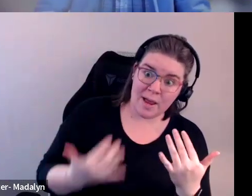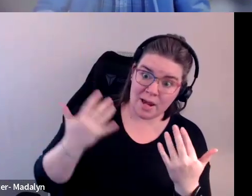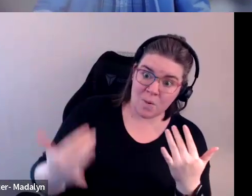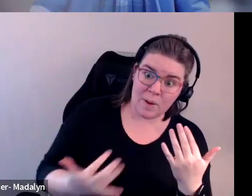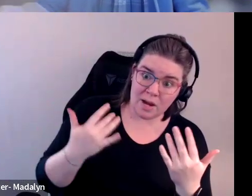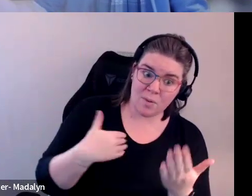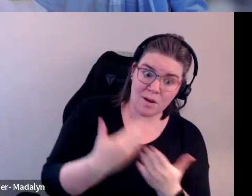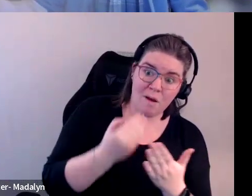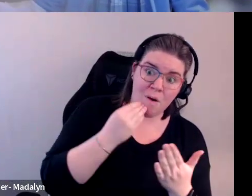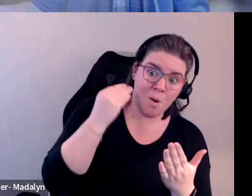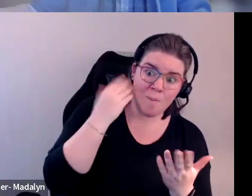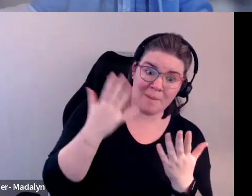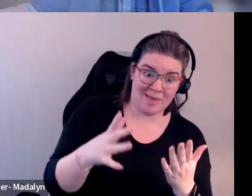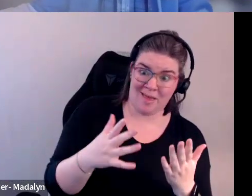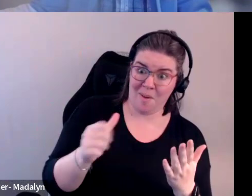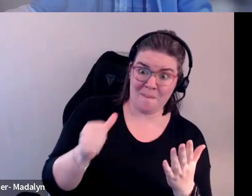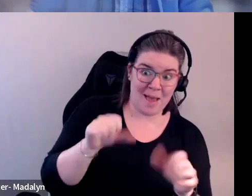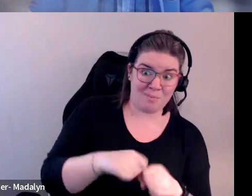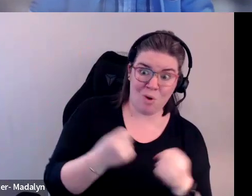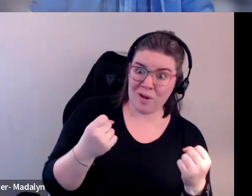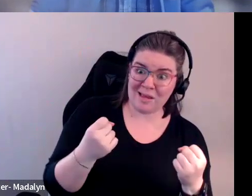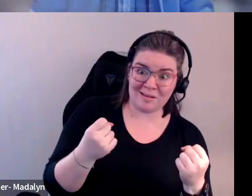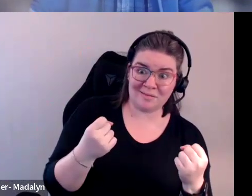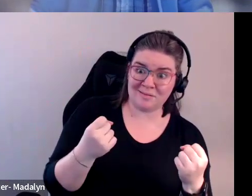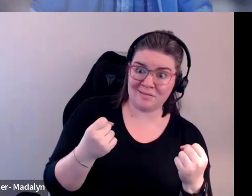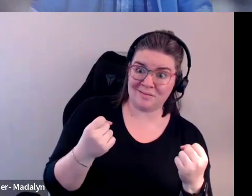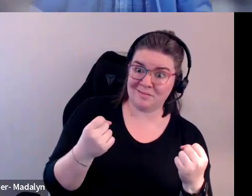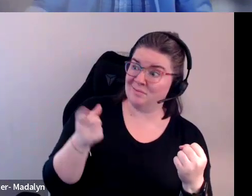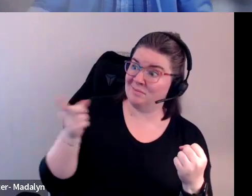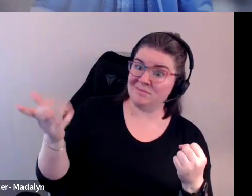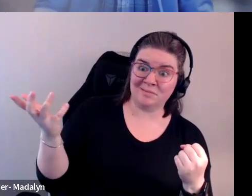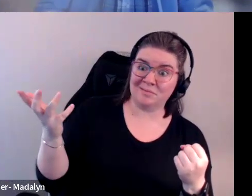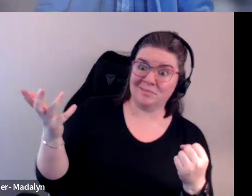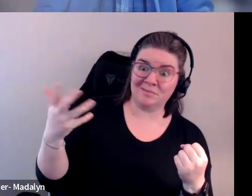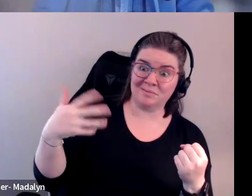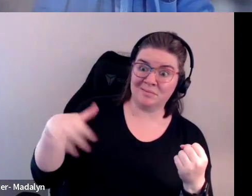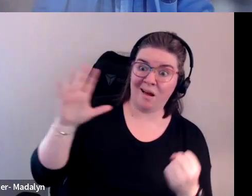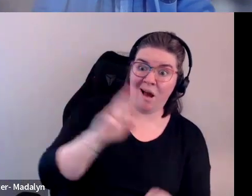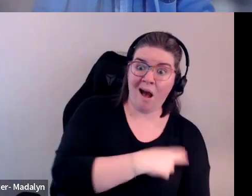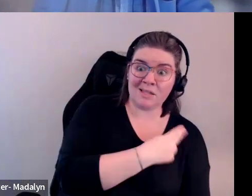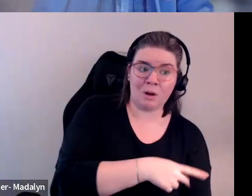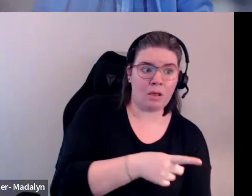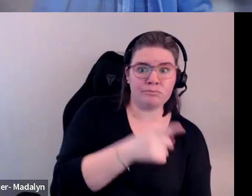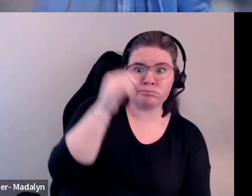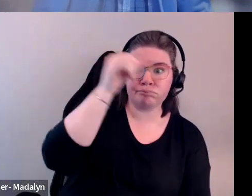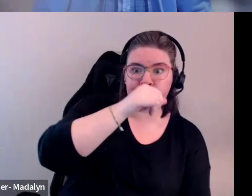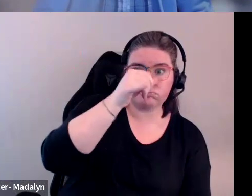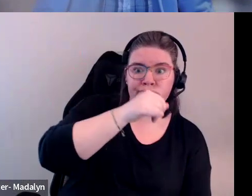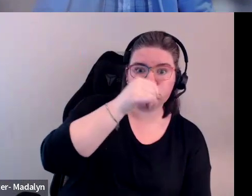Don Dew: broken back, and and in the hospital. Don Dew: and they don't know. So Don Dew: I mean, it's it's a good good